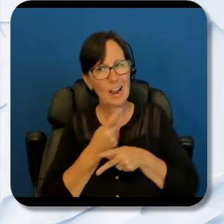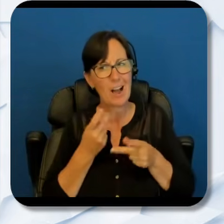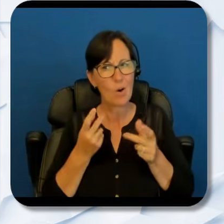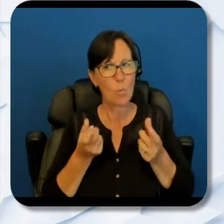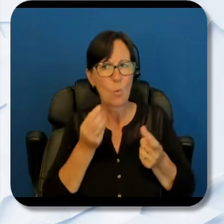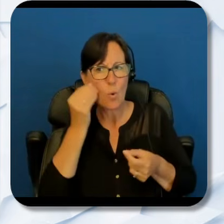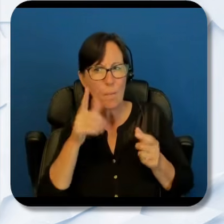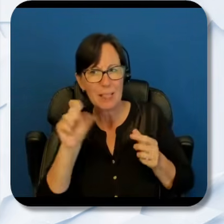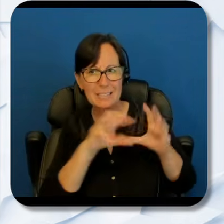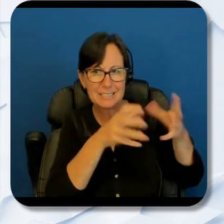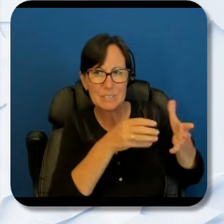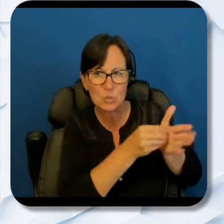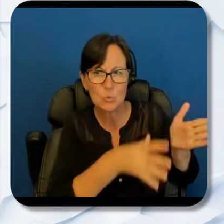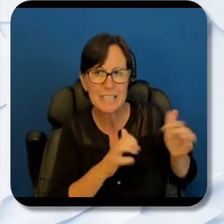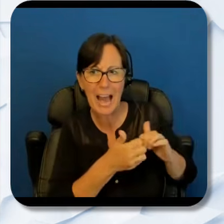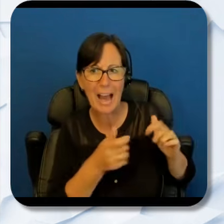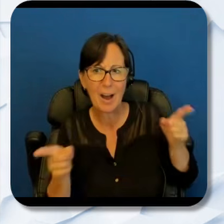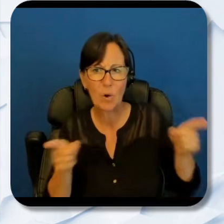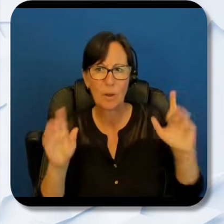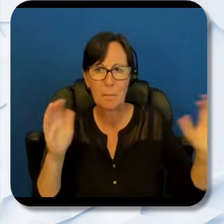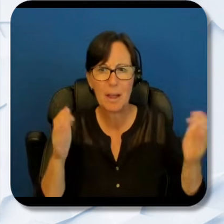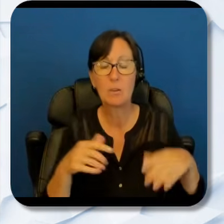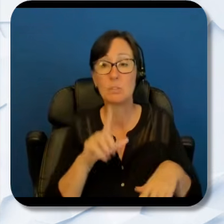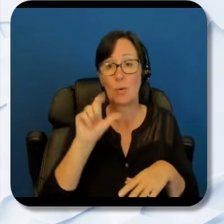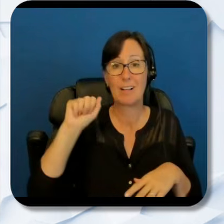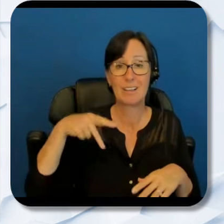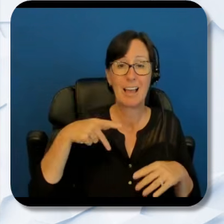we found is that largely about half of the LCAPs that we reviewed weren't including the